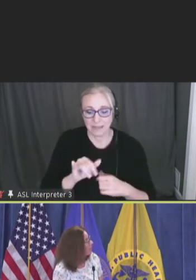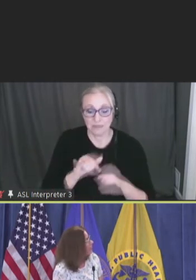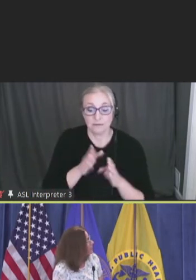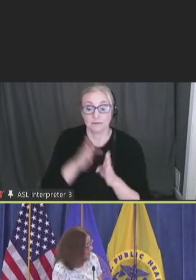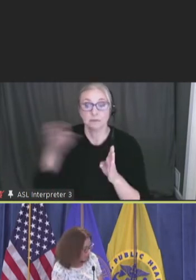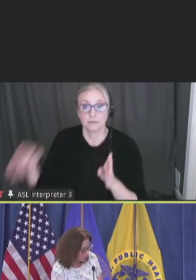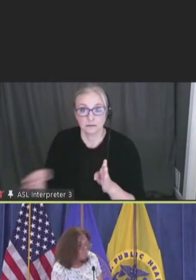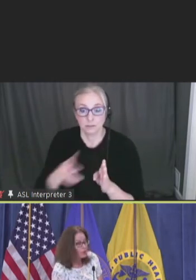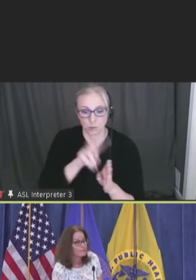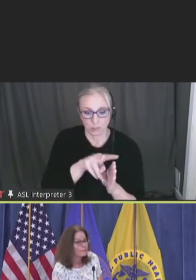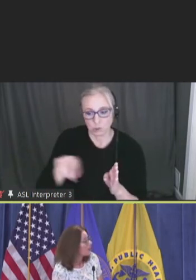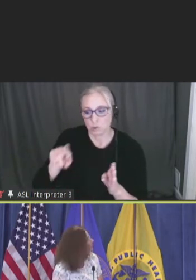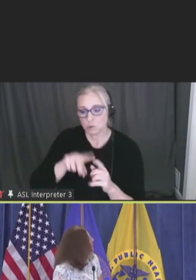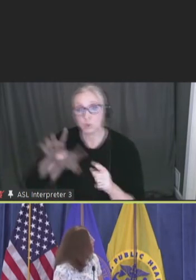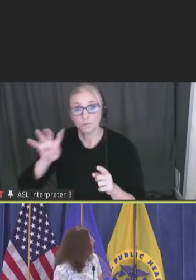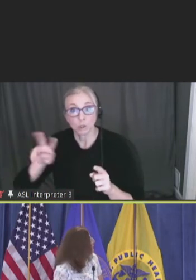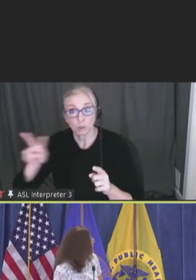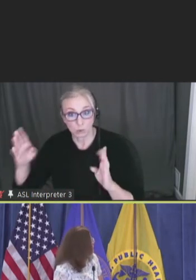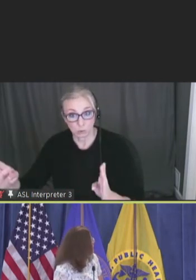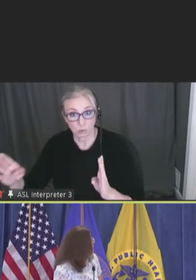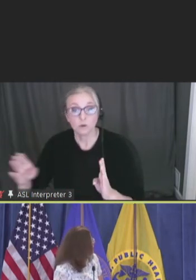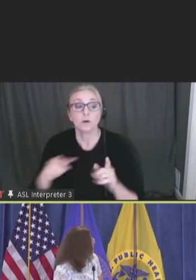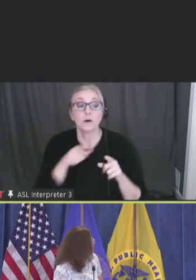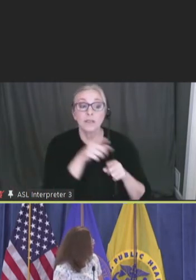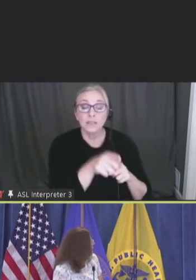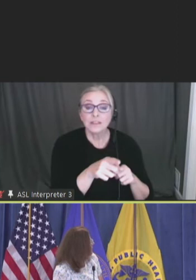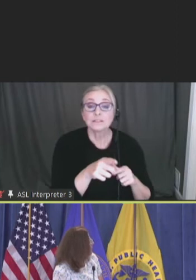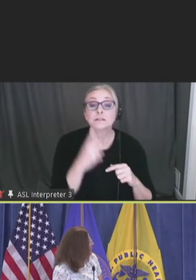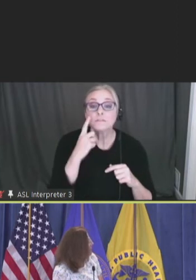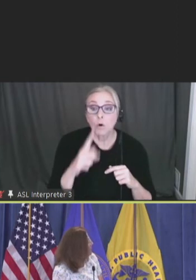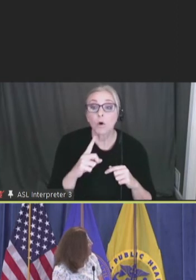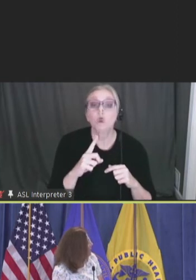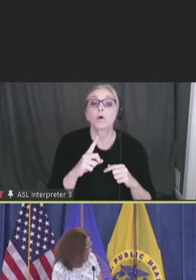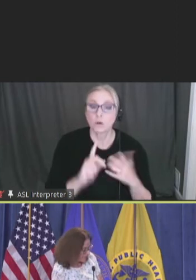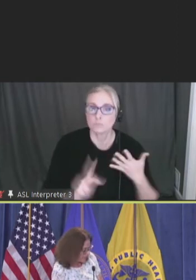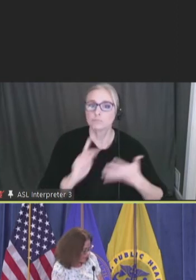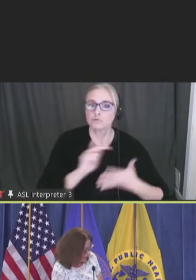And this is for the prime -- this was for the primary series.